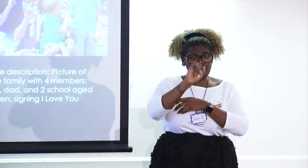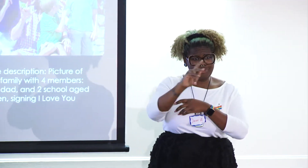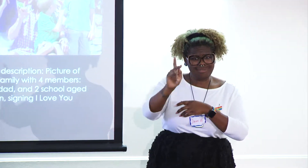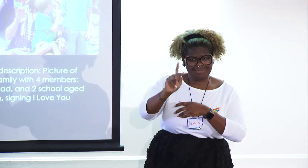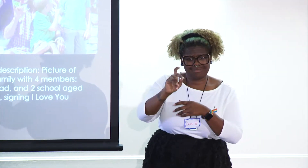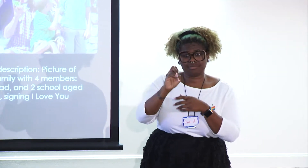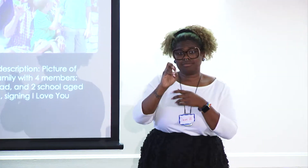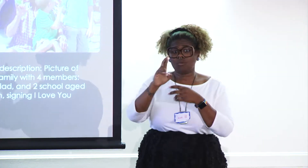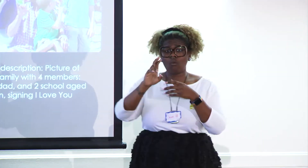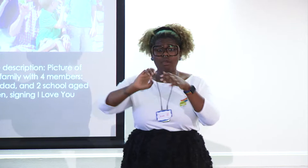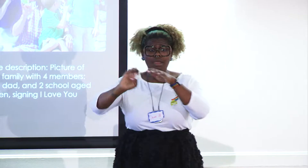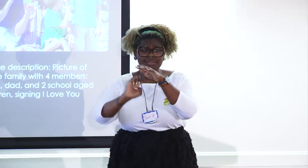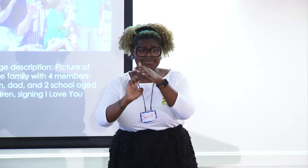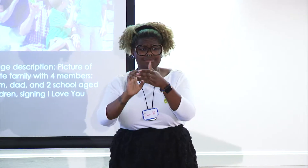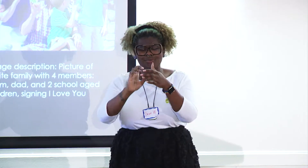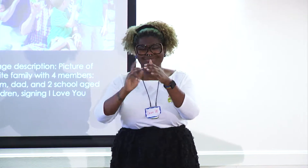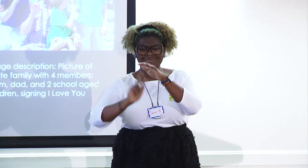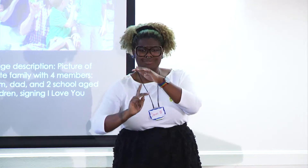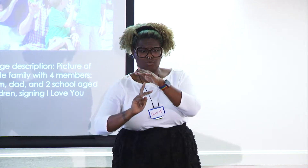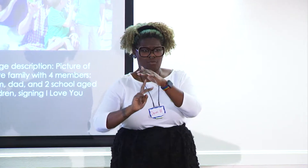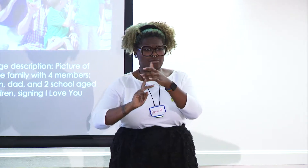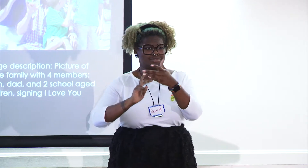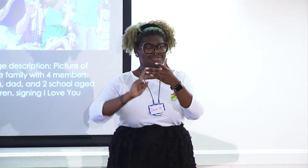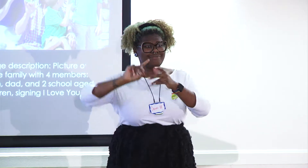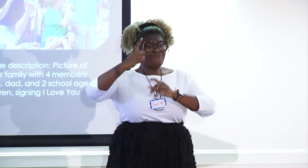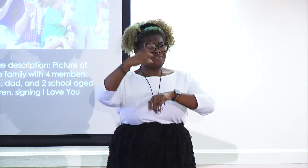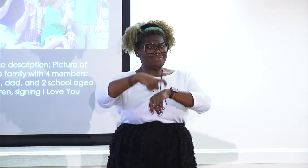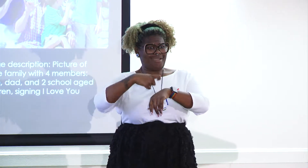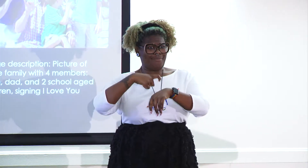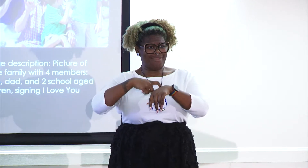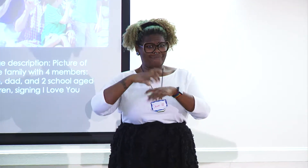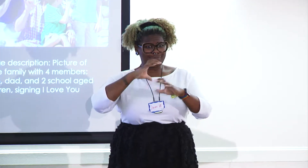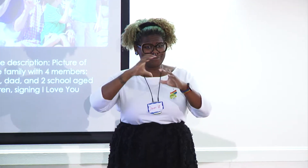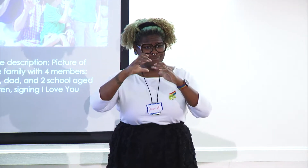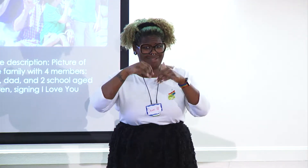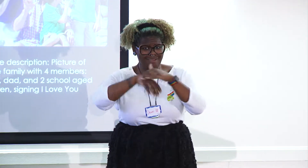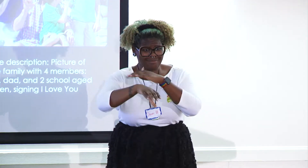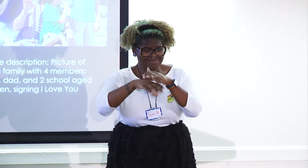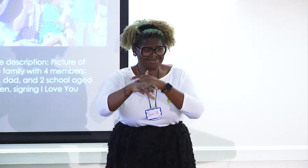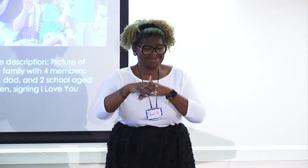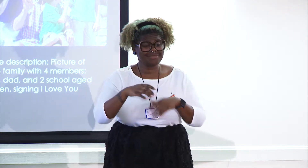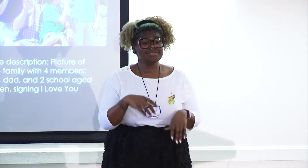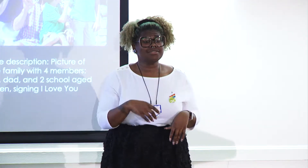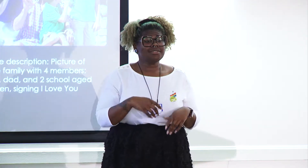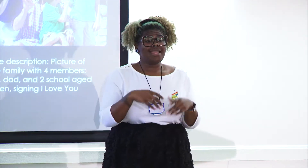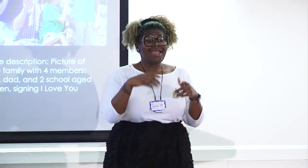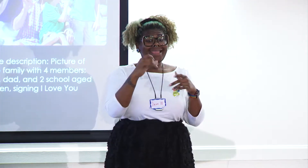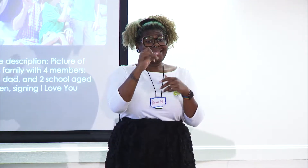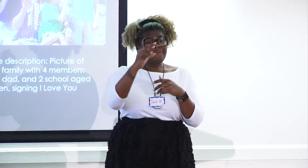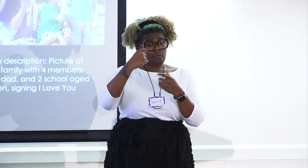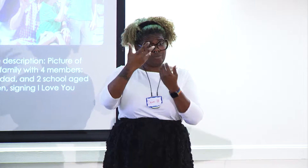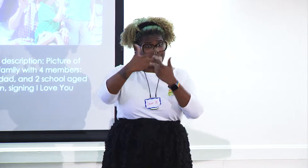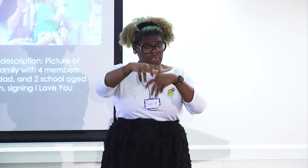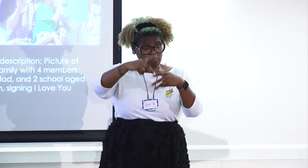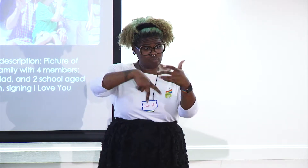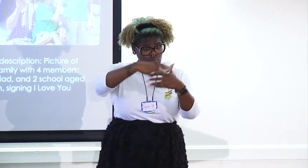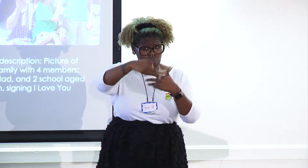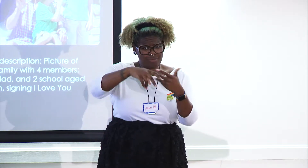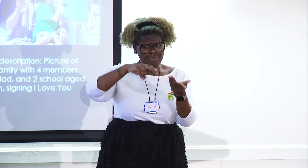So when deaf students enter preschool, kindergarten, first grade, that this is the first time they may ever have full communication access.